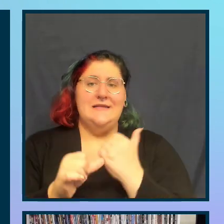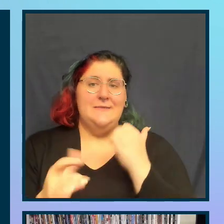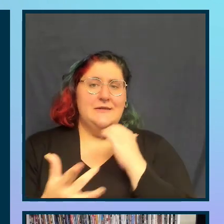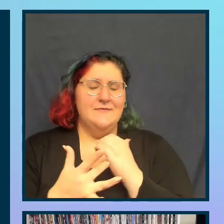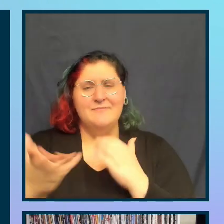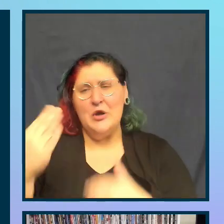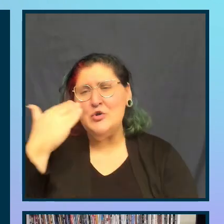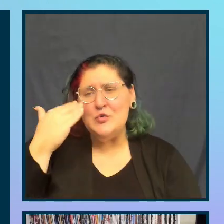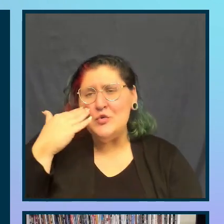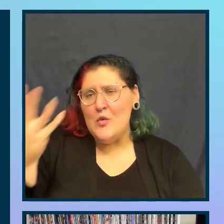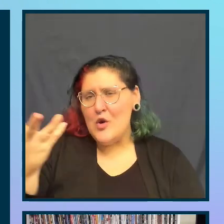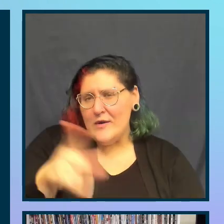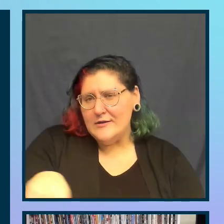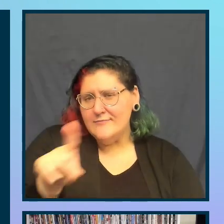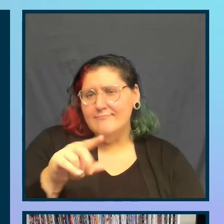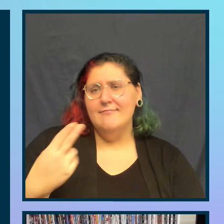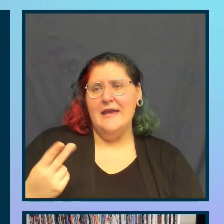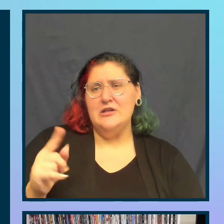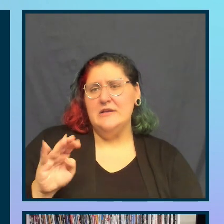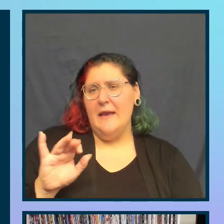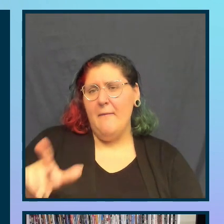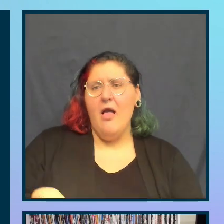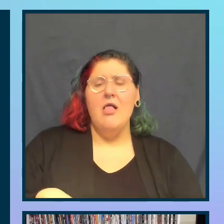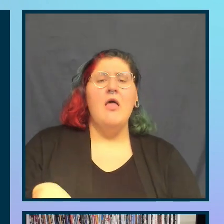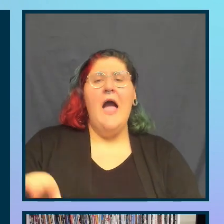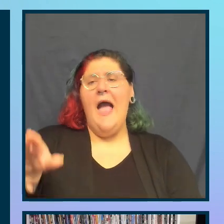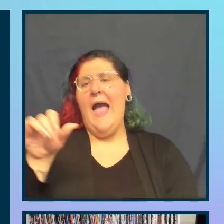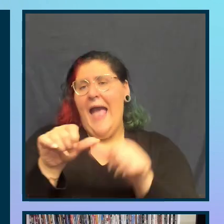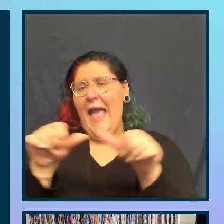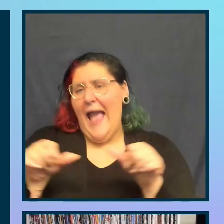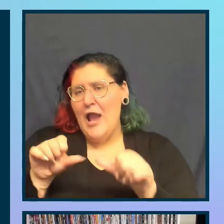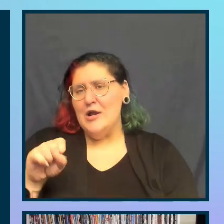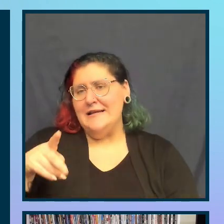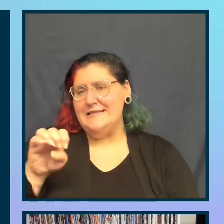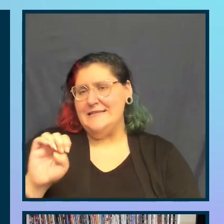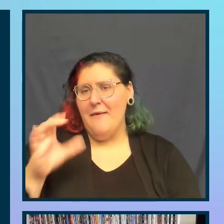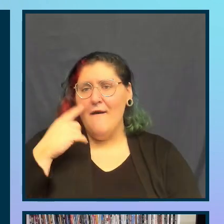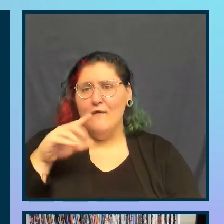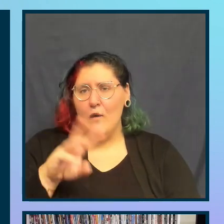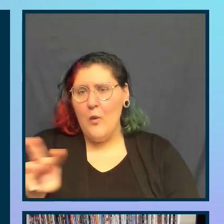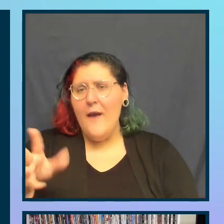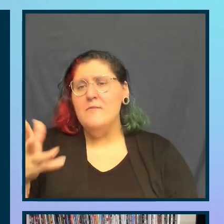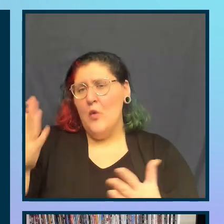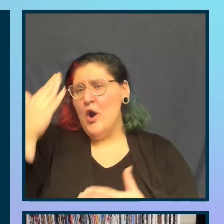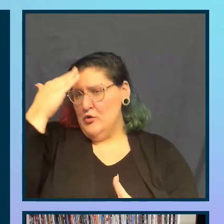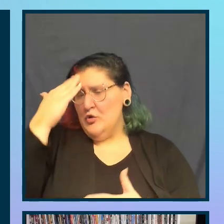and the area spec for the web, then you've got a good start on understanding and how to use the accessibility API